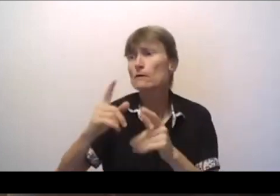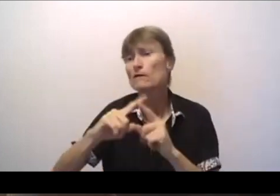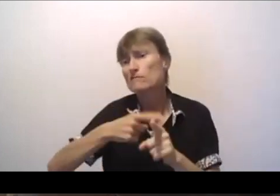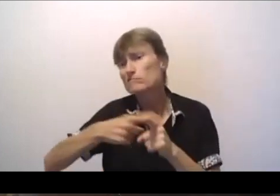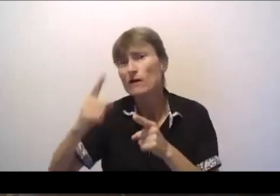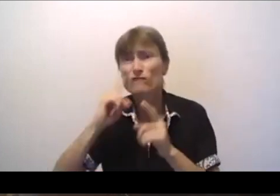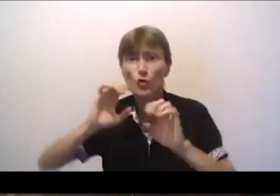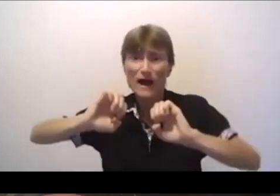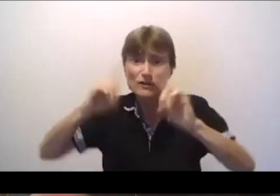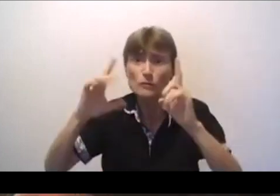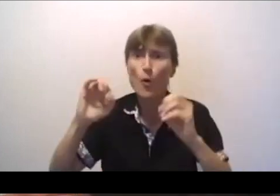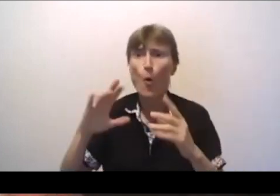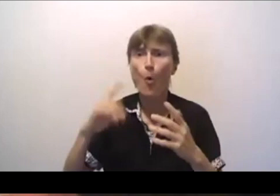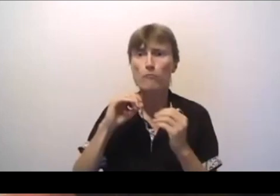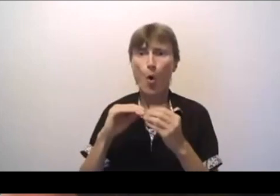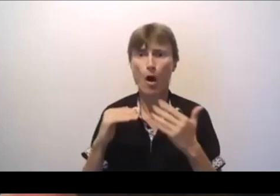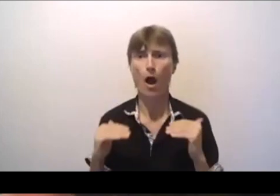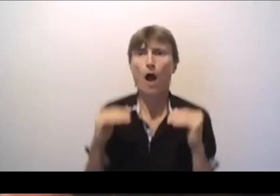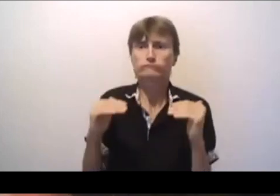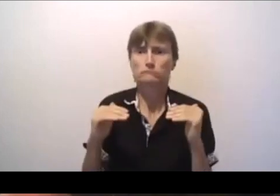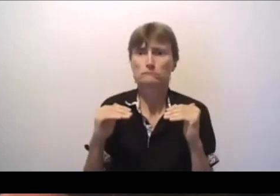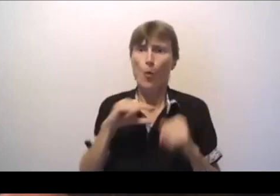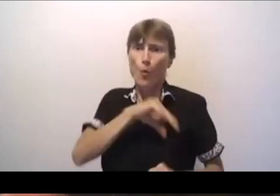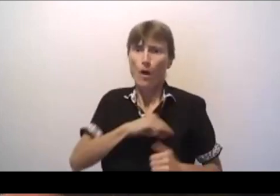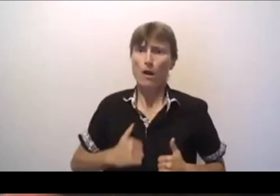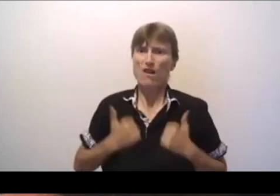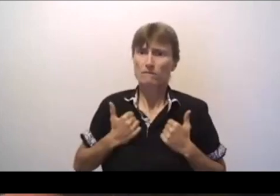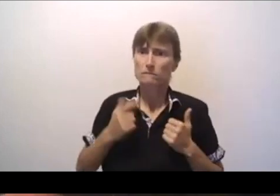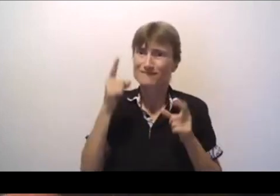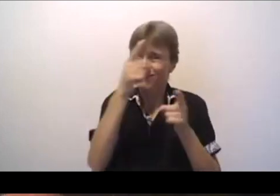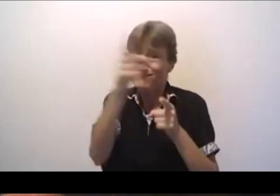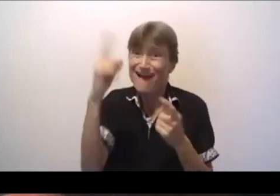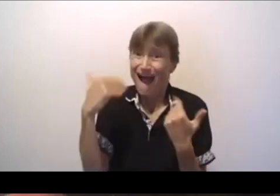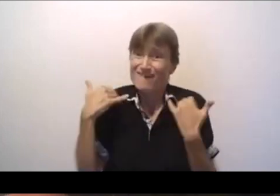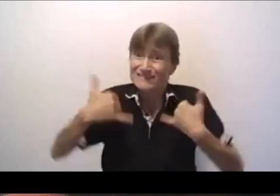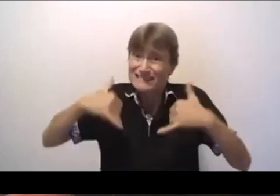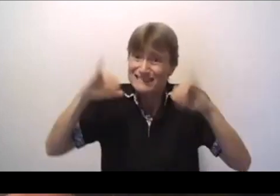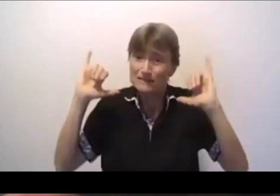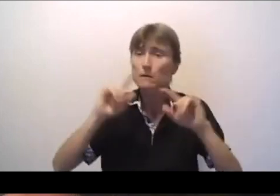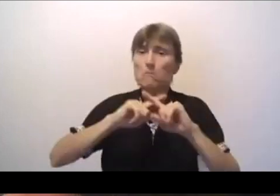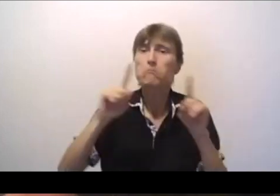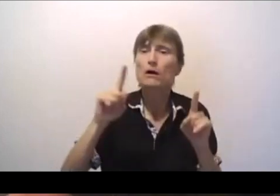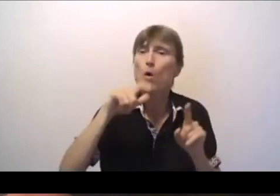live a higher standard of life those systems are still there it just doesn't have the money dangled at the end of the stick as the